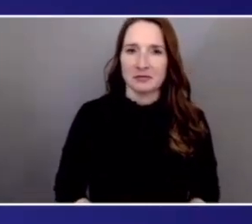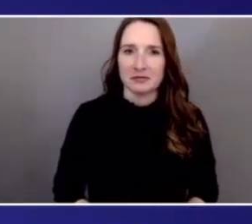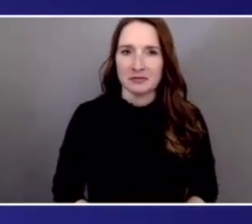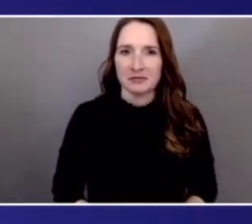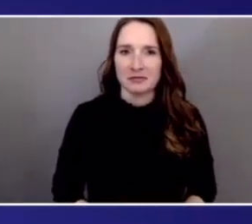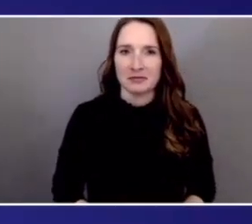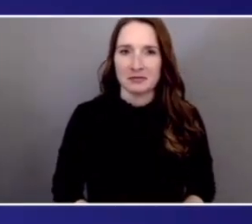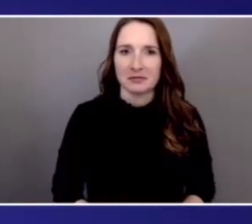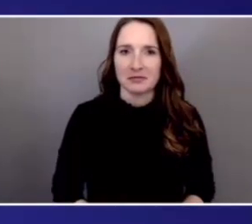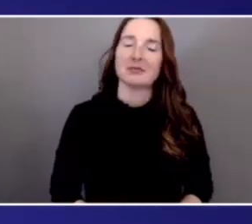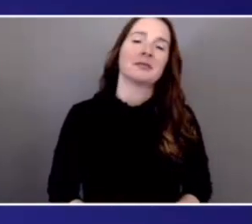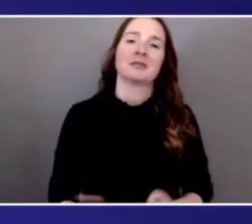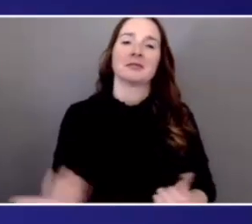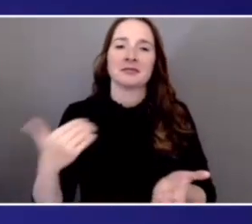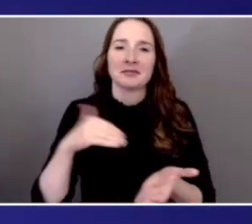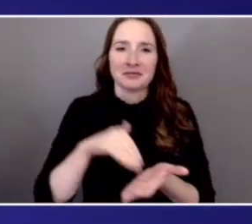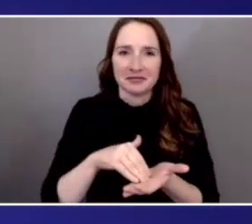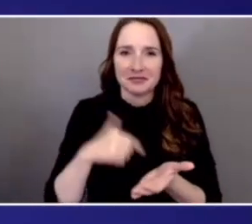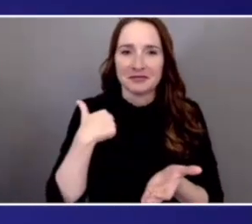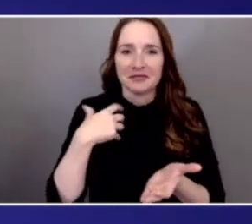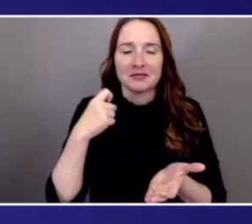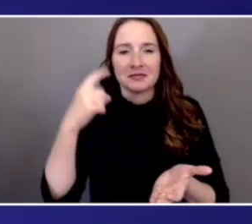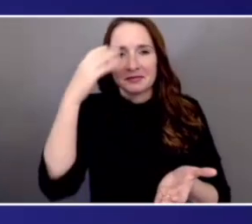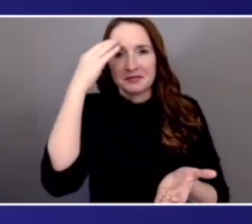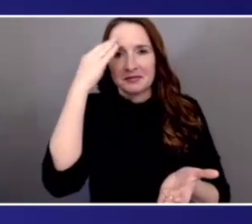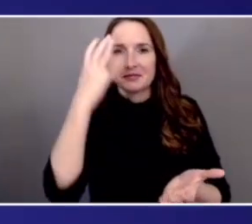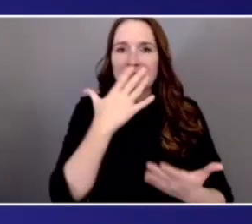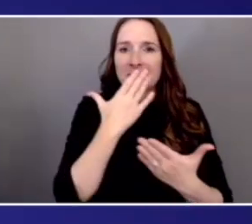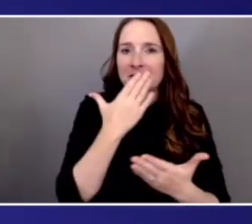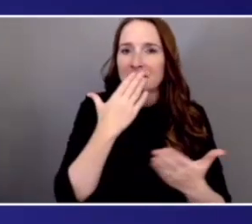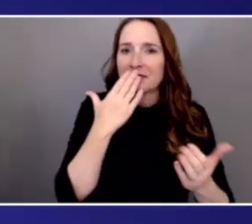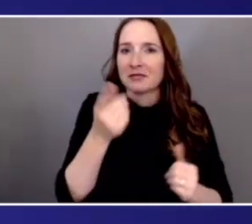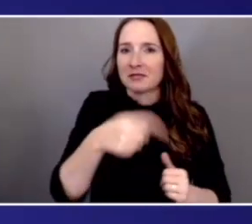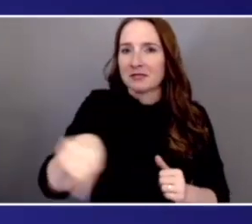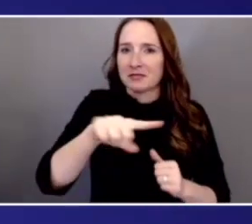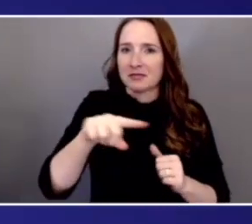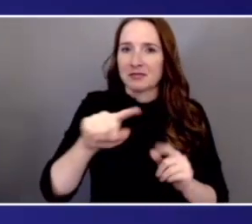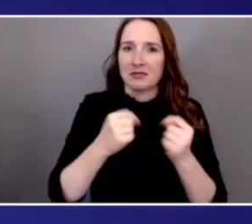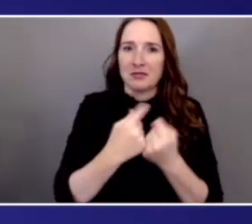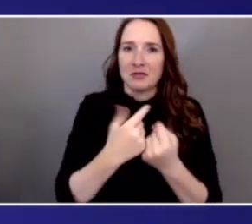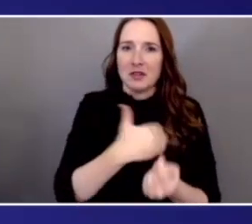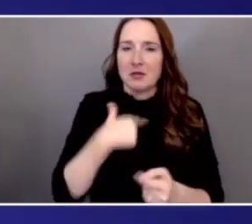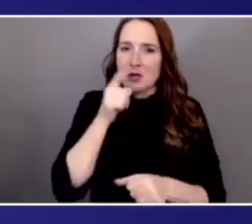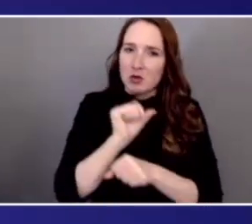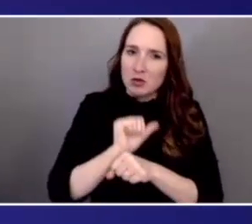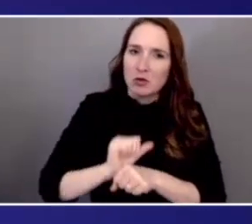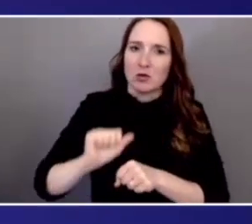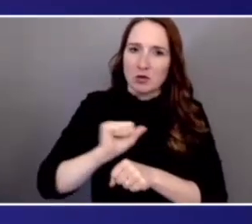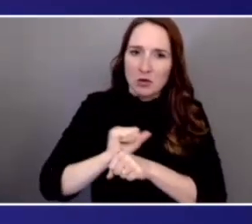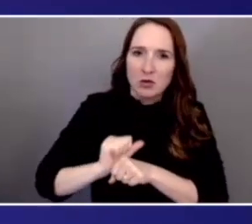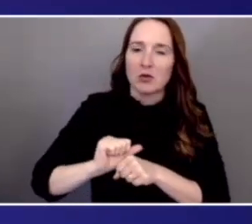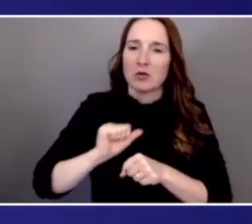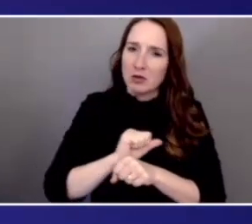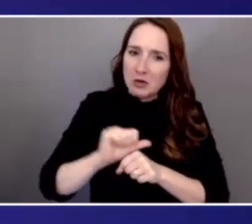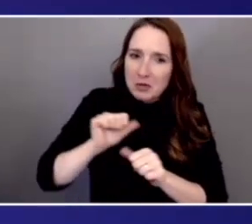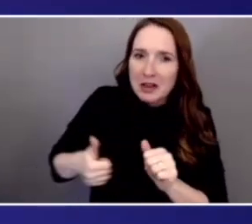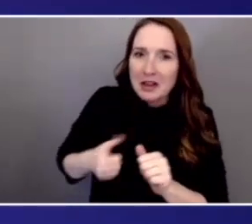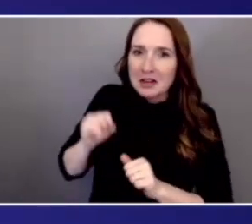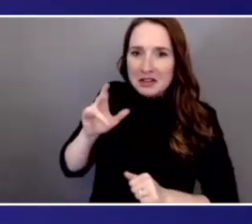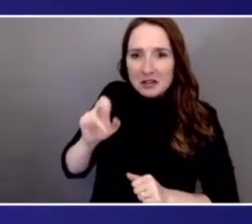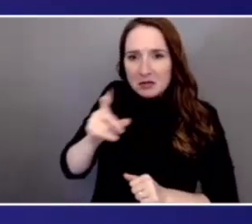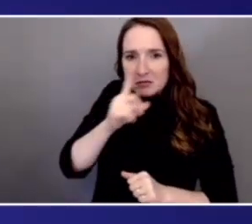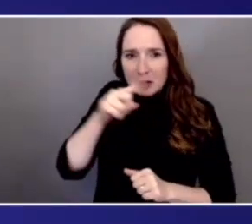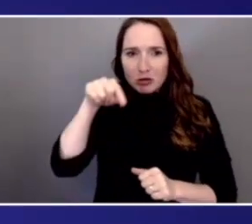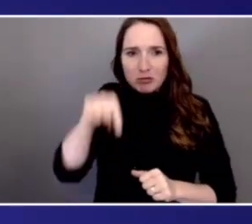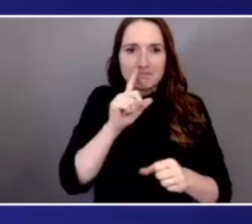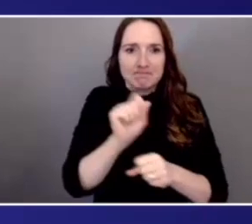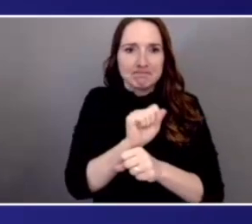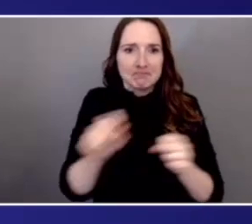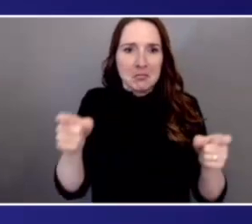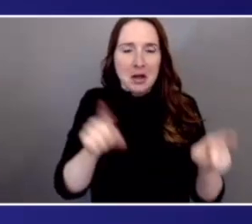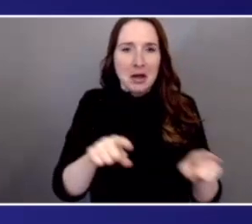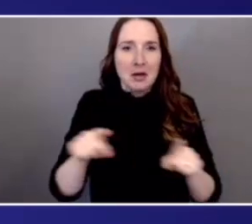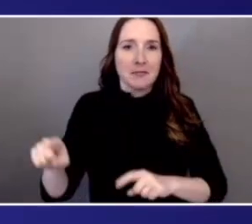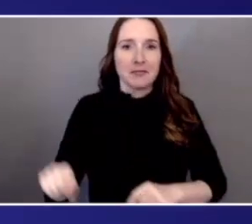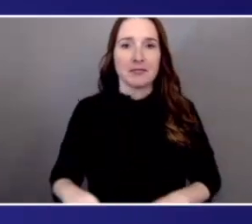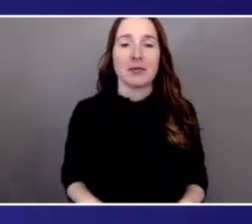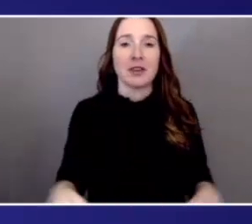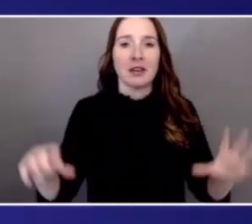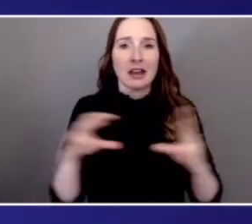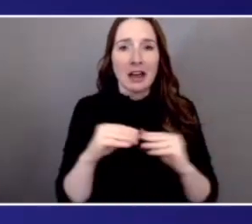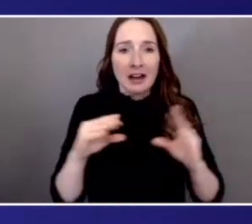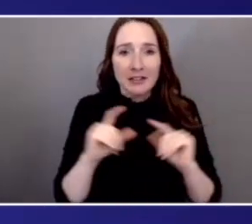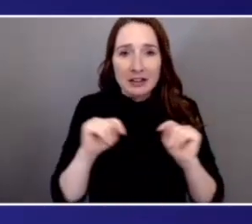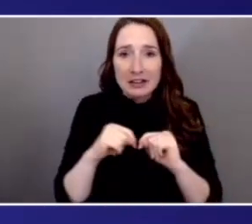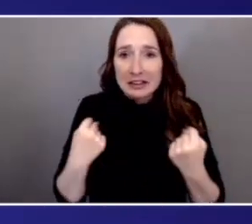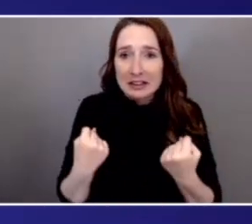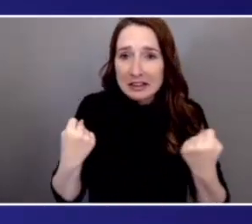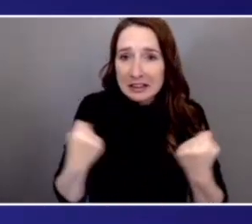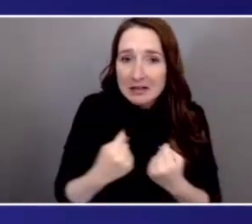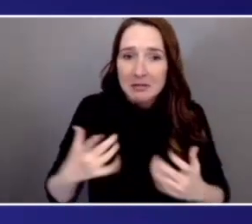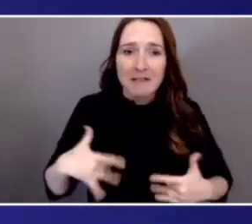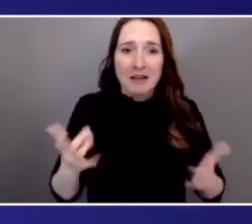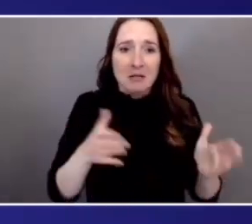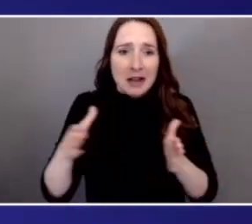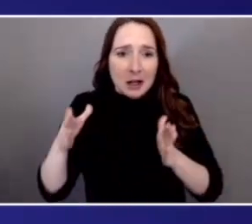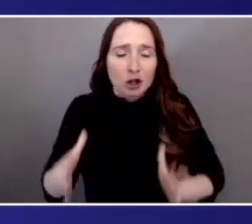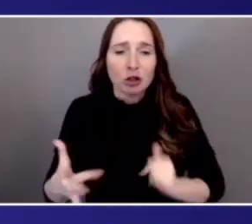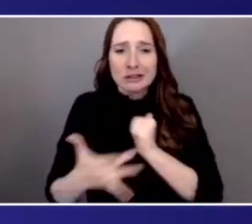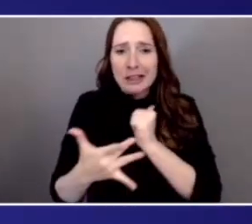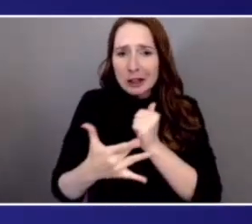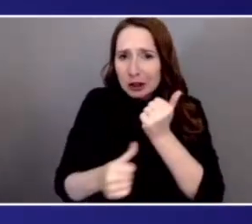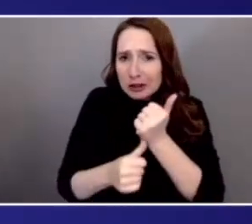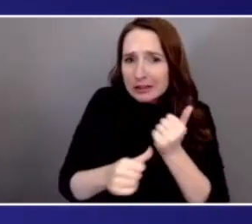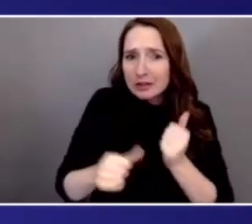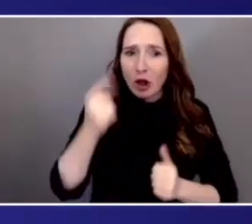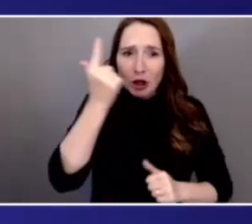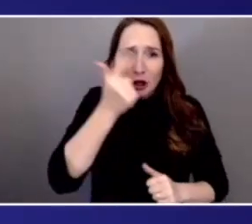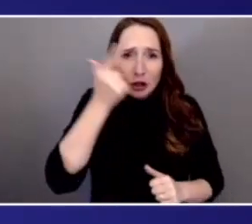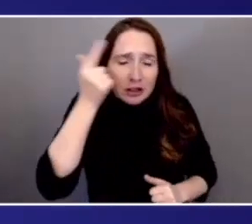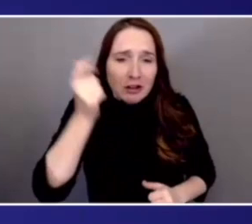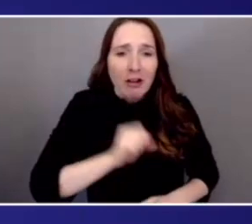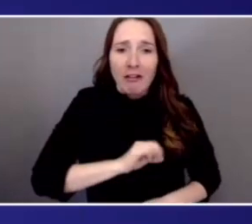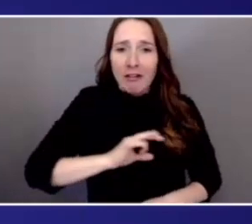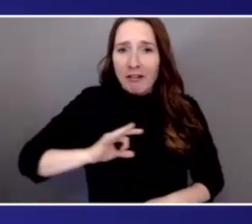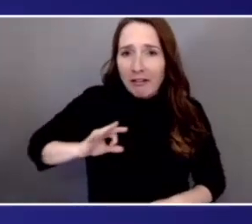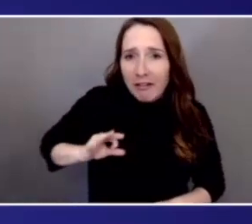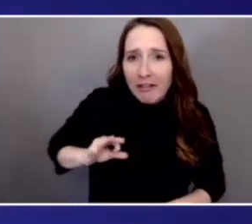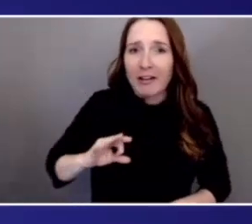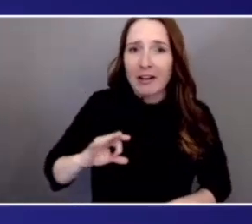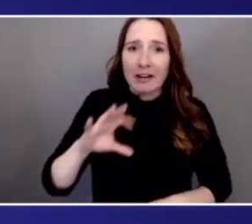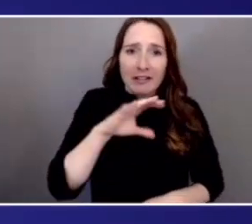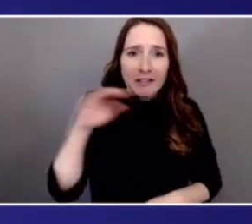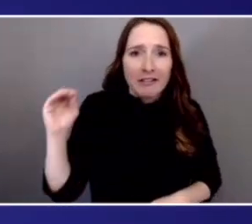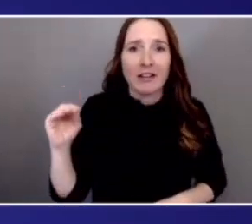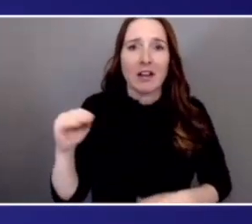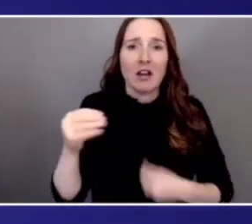Once again, I'd like to acknowledge and thanks for the team members we have, Yeah. Conference team, event things, technical assistance, logistics, our staff and all in the office of secondary education.